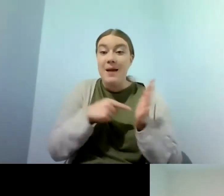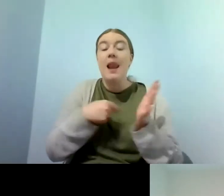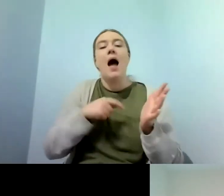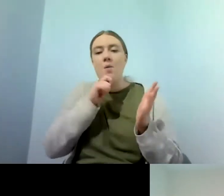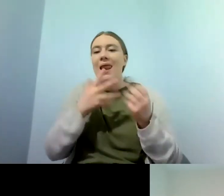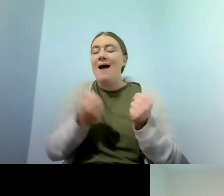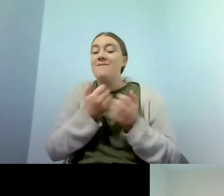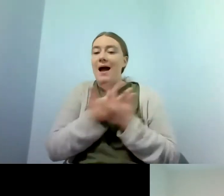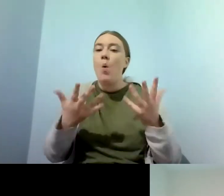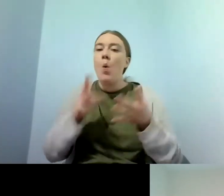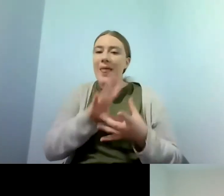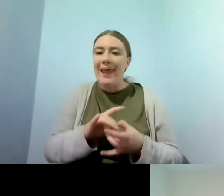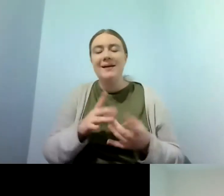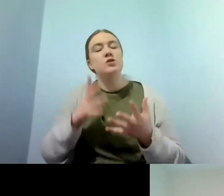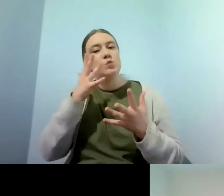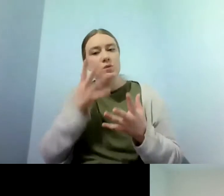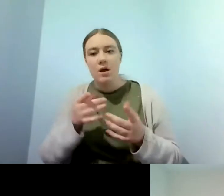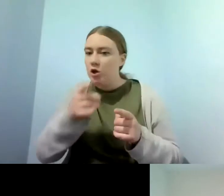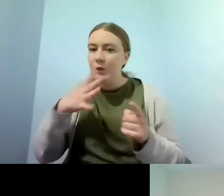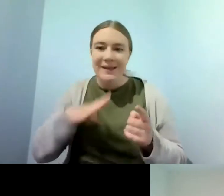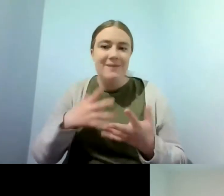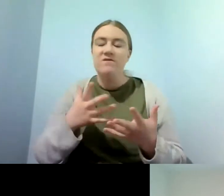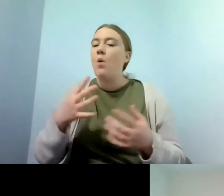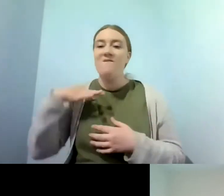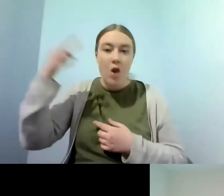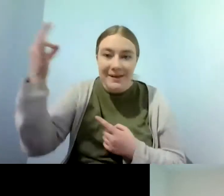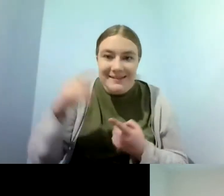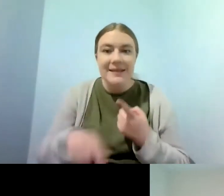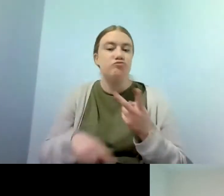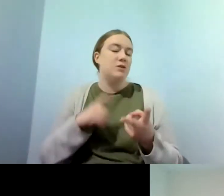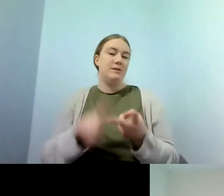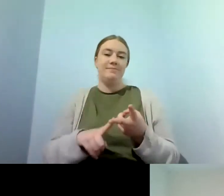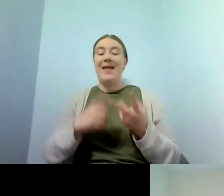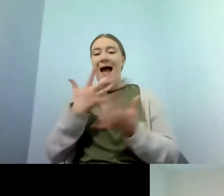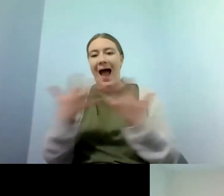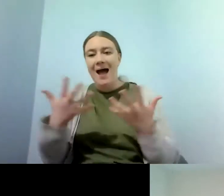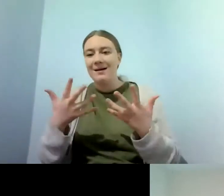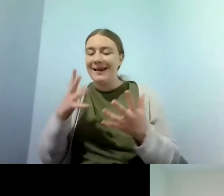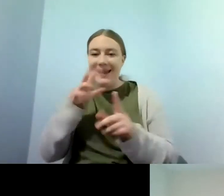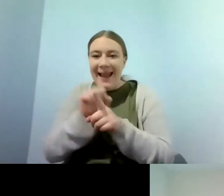you can find about the volunteering opportunities how you can um count the shad online as well and